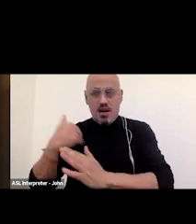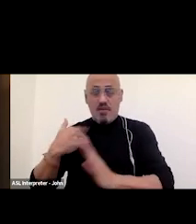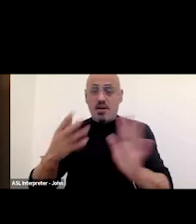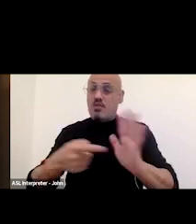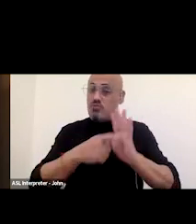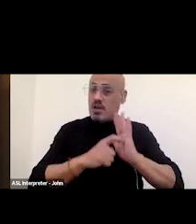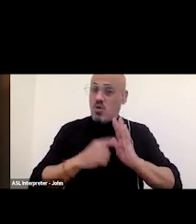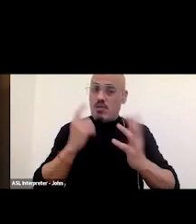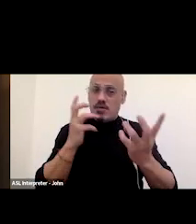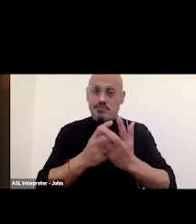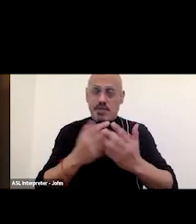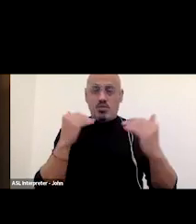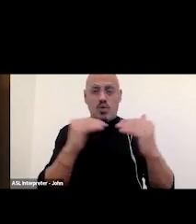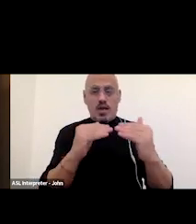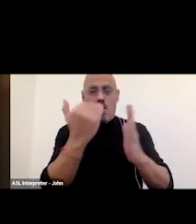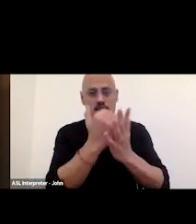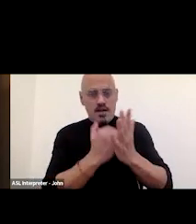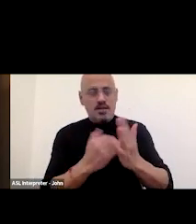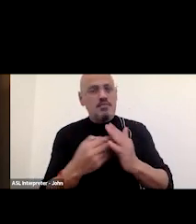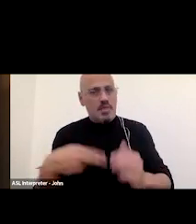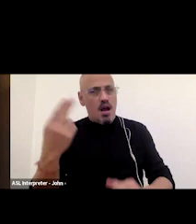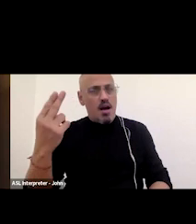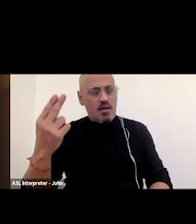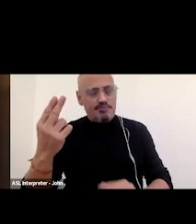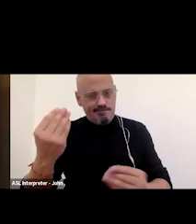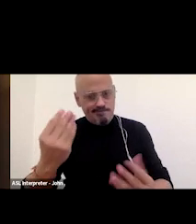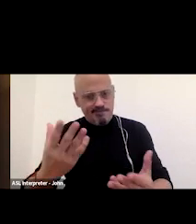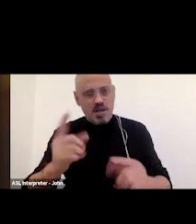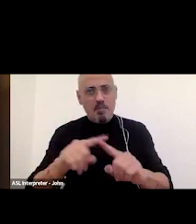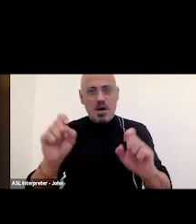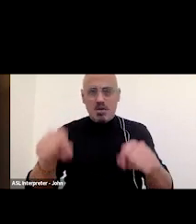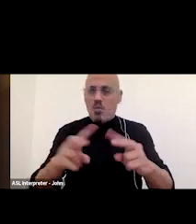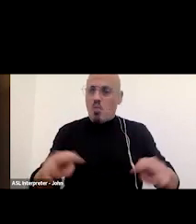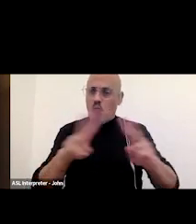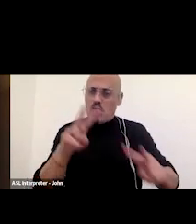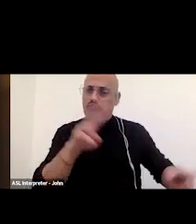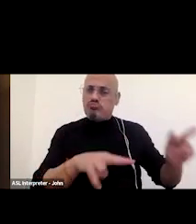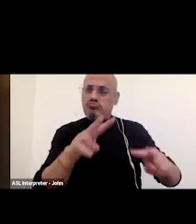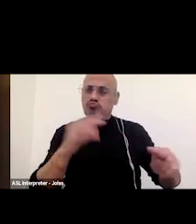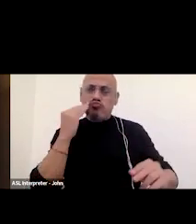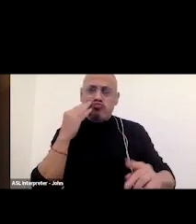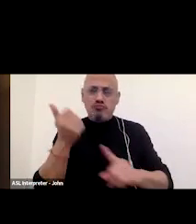to meet or equal a listing are quite high, but it can be worthwhile to be familiar with the listings